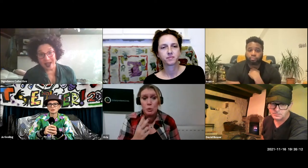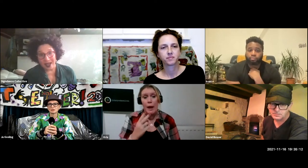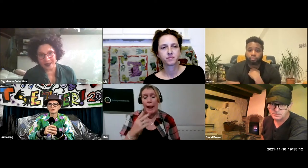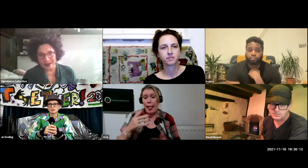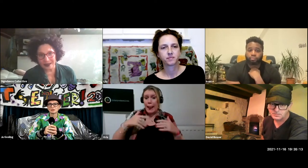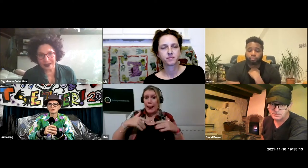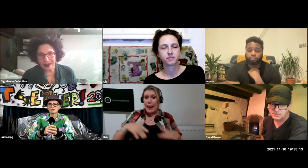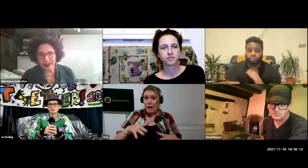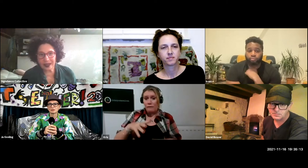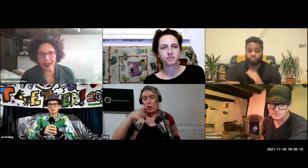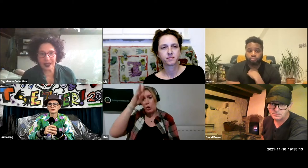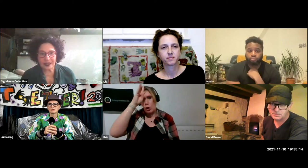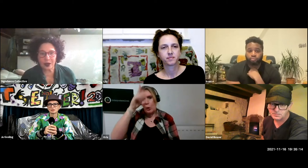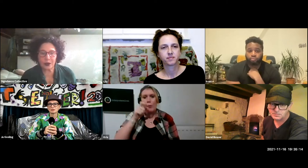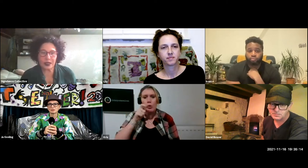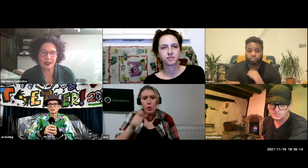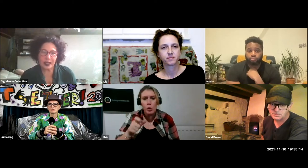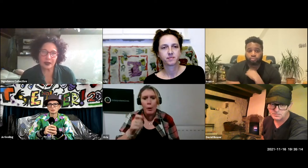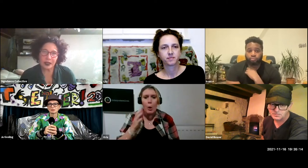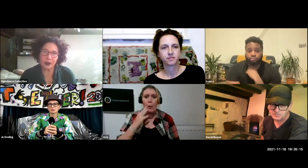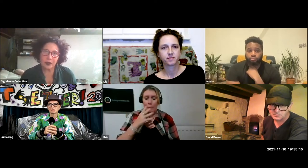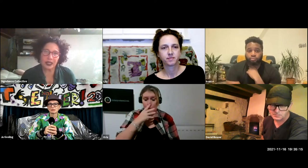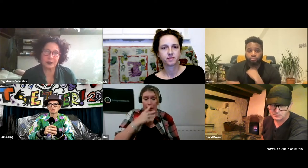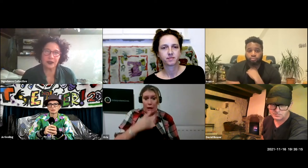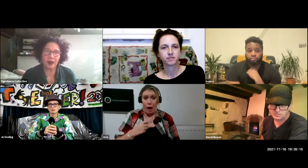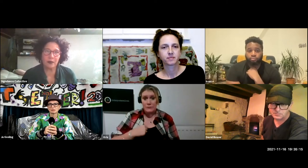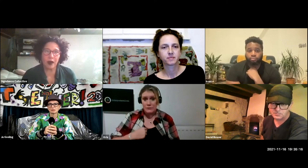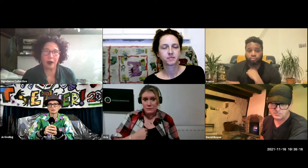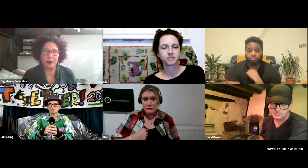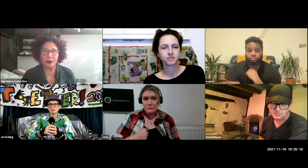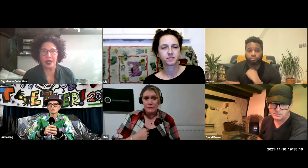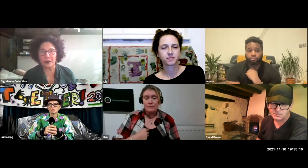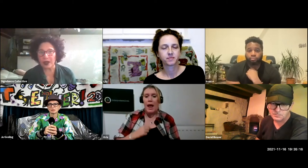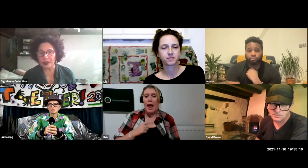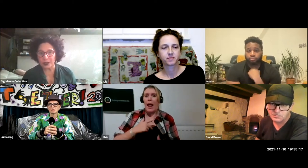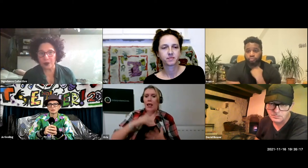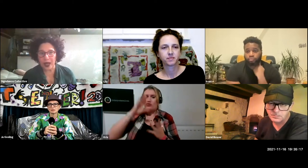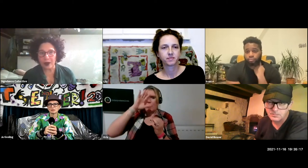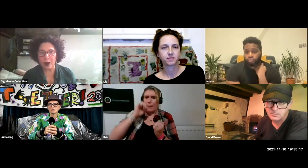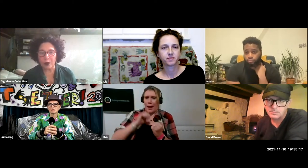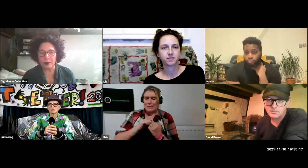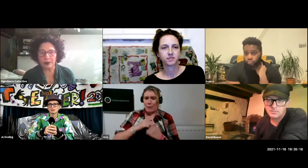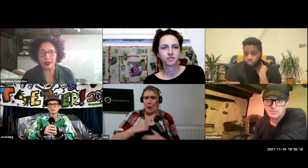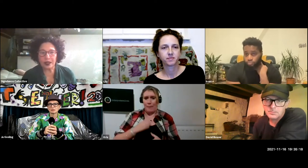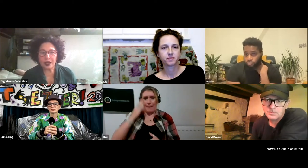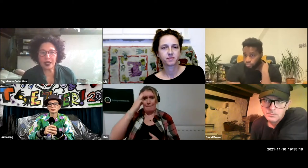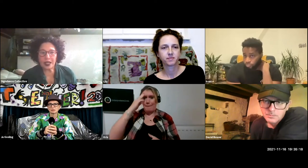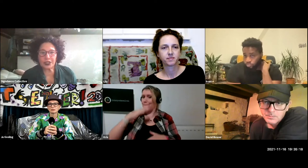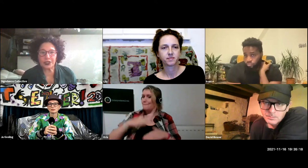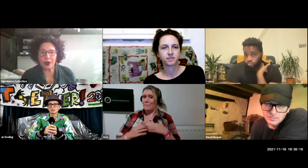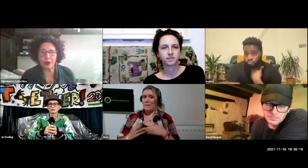perform for us, how did you? What did you do? How did you go about creating this wonderful performance where people